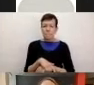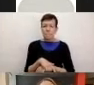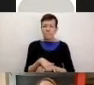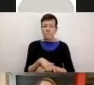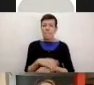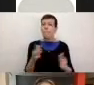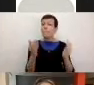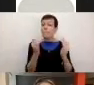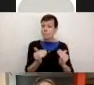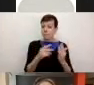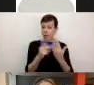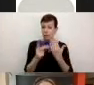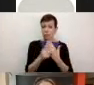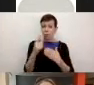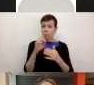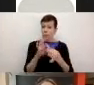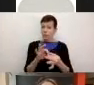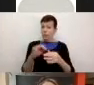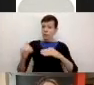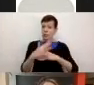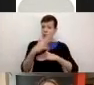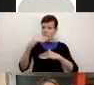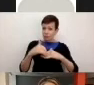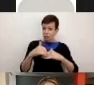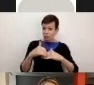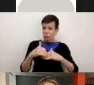Programs for Indigenous artists, artists collectives and arts organizations.